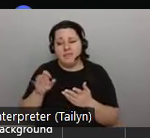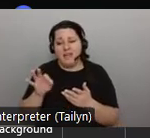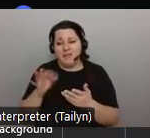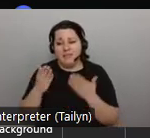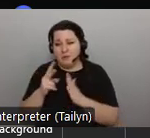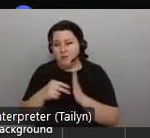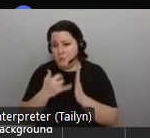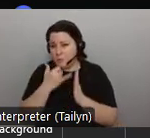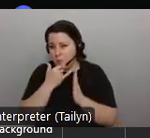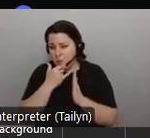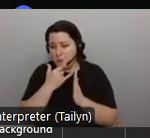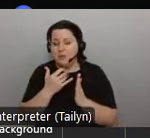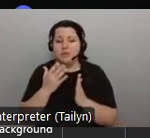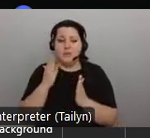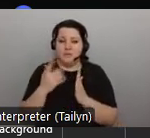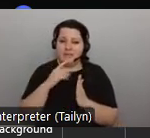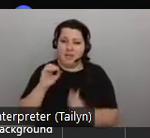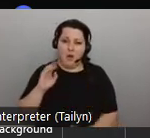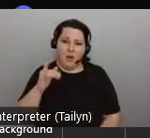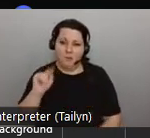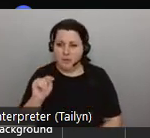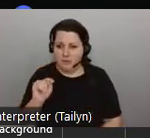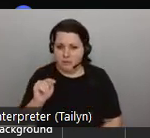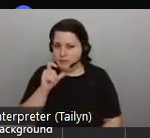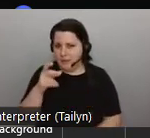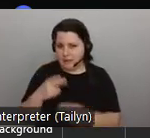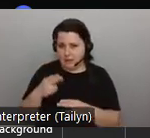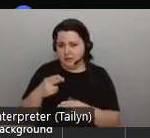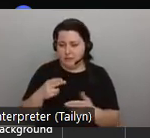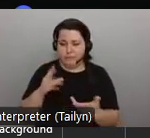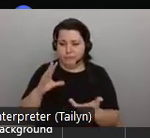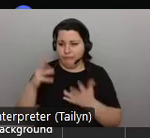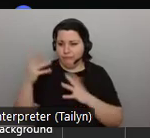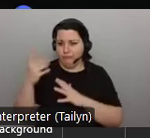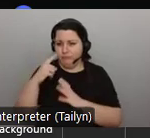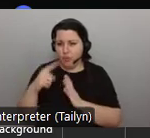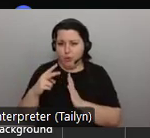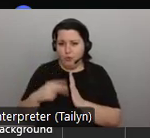before to make you all aware of, if you convert this to PDF for whatever reason, because sometimes convention